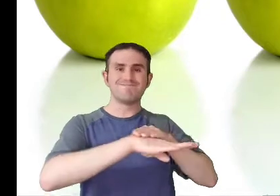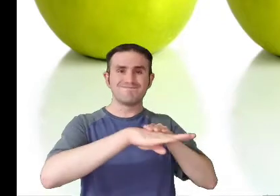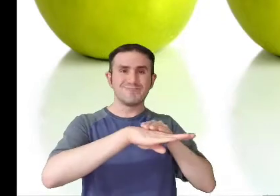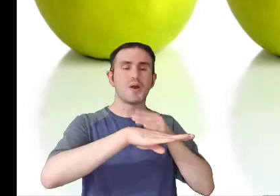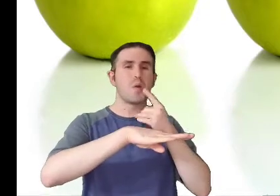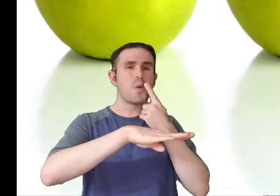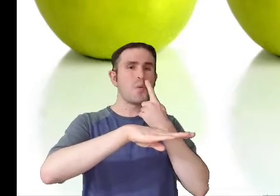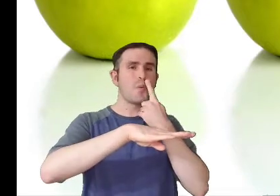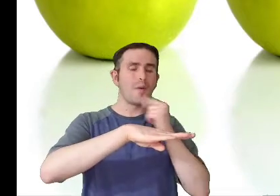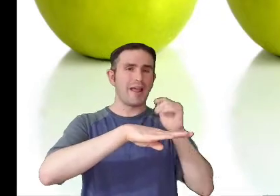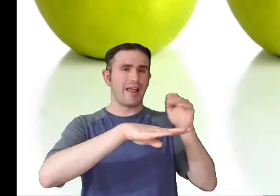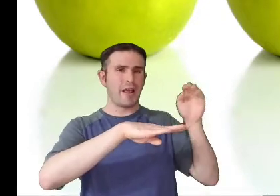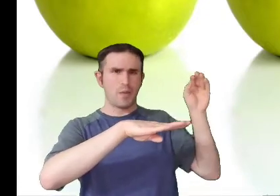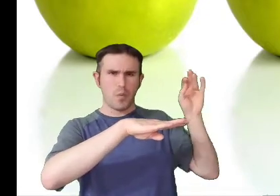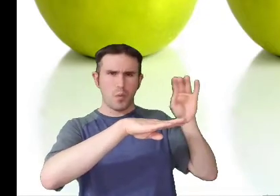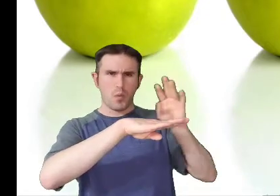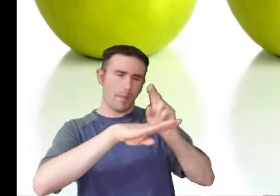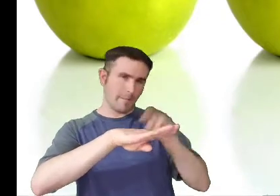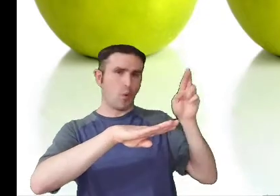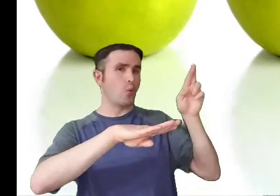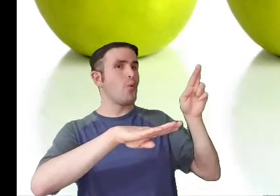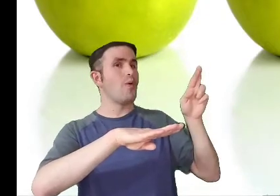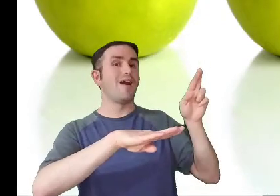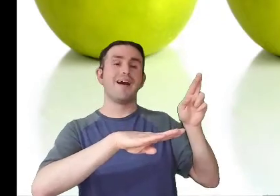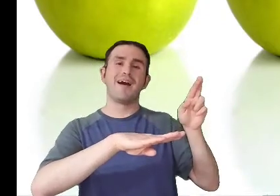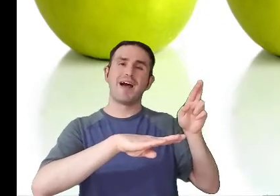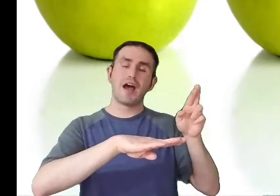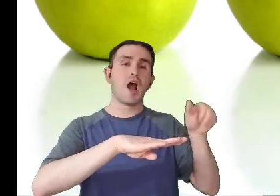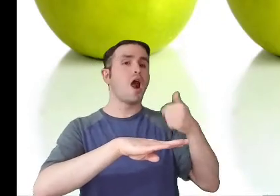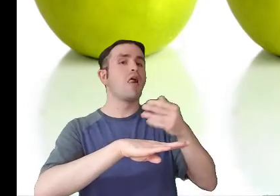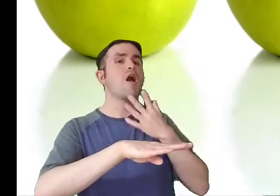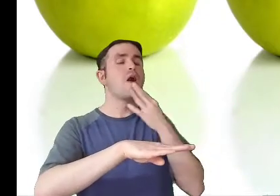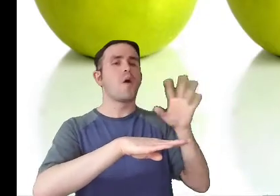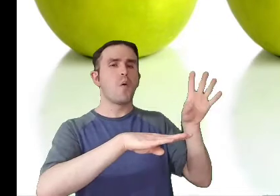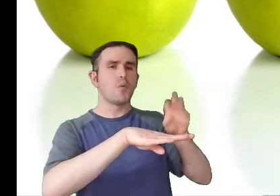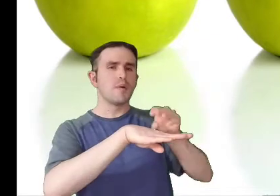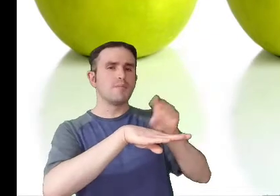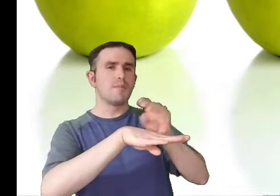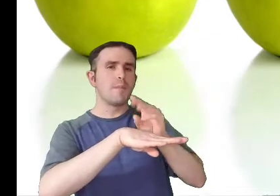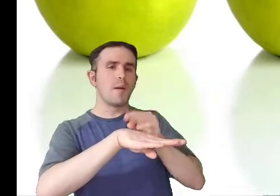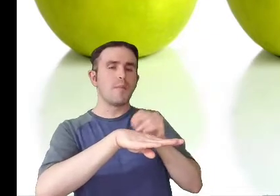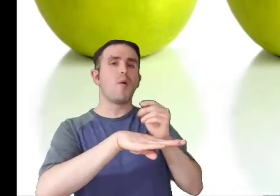on the surface of that apple that are basically absorbing all of the other colors in the spectrum,